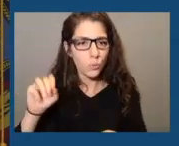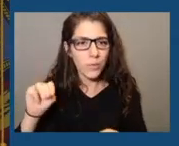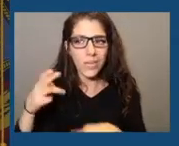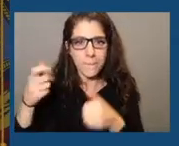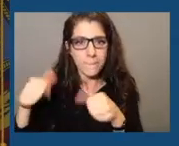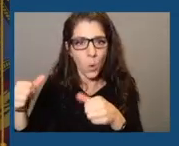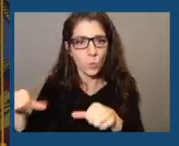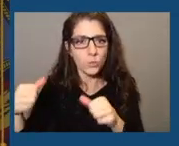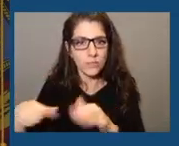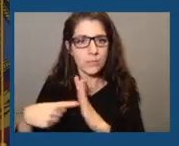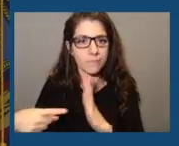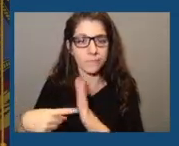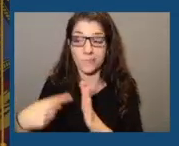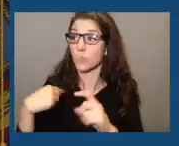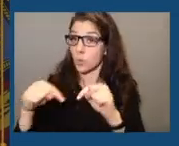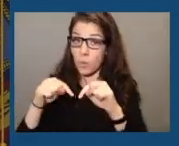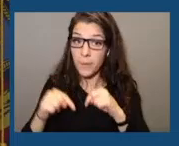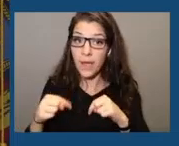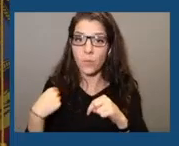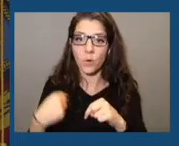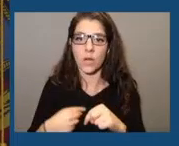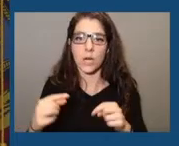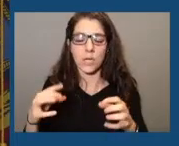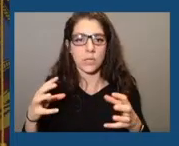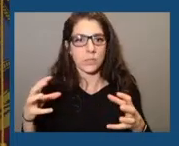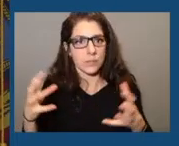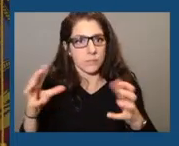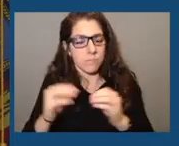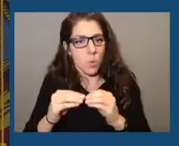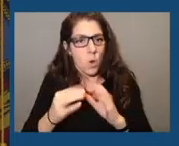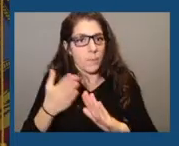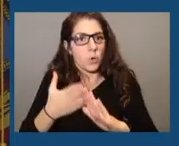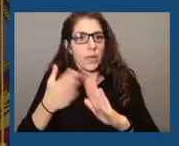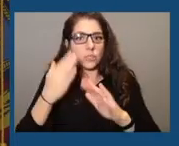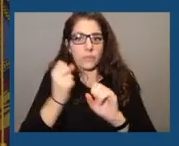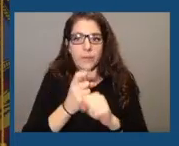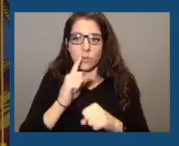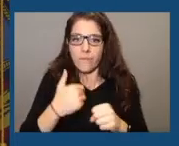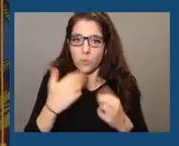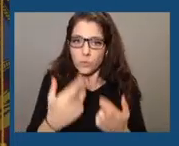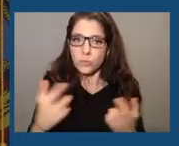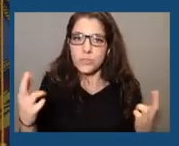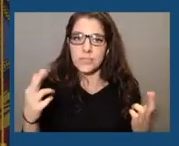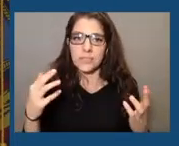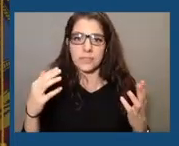I said we're gonna go back and we're gonna beef up our operations here and make sure you have the resources and the bodies to do this monitoring.